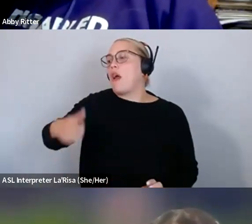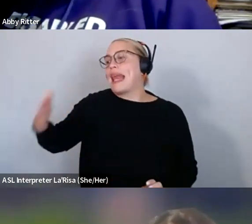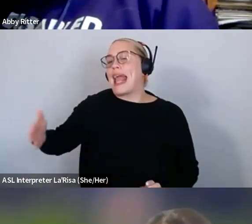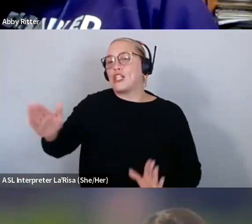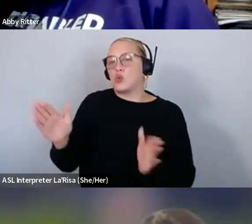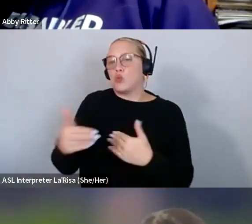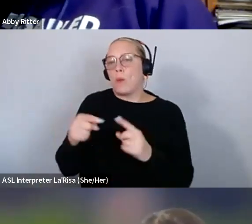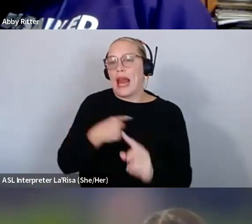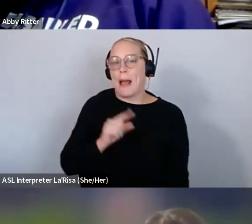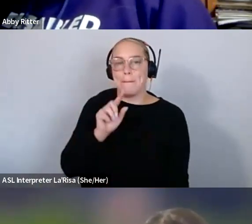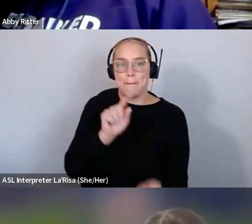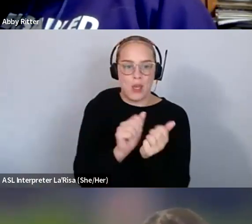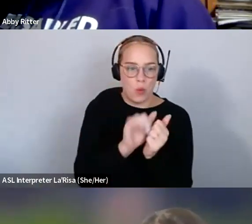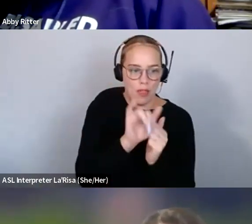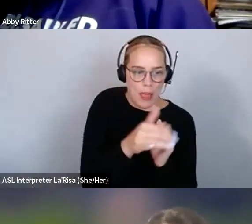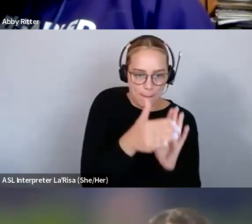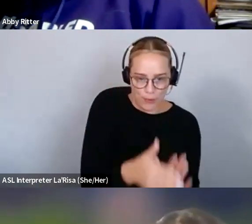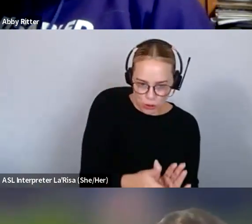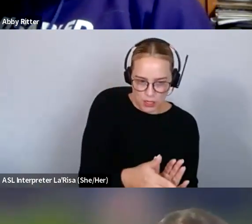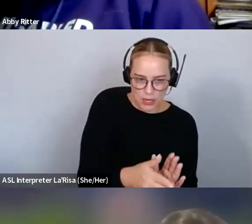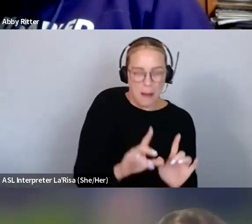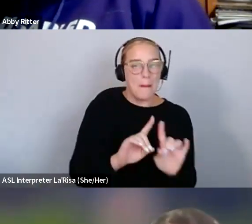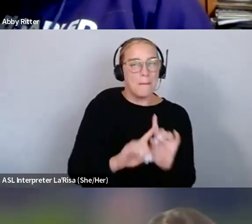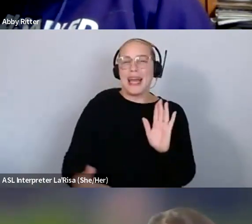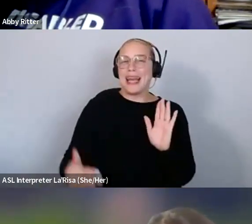an accommodation to that, you can make it work out for that one client.